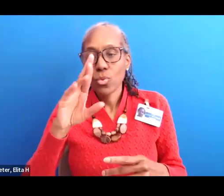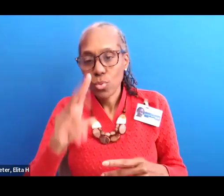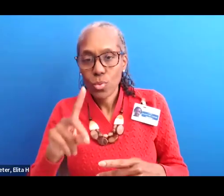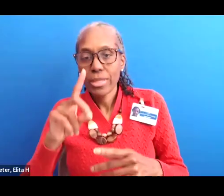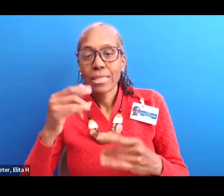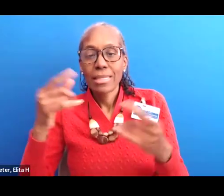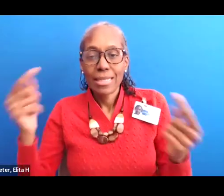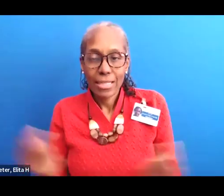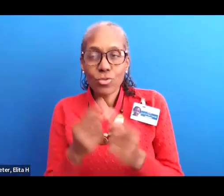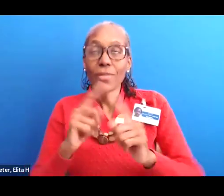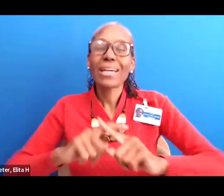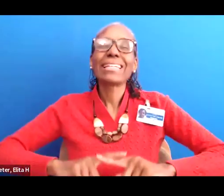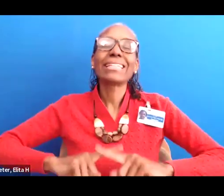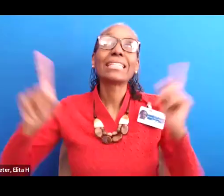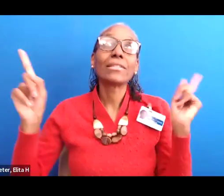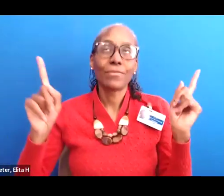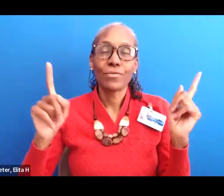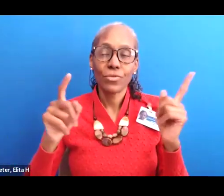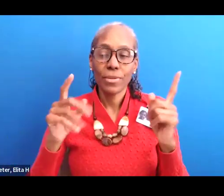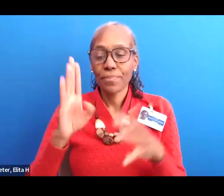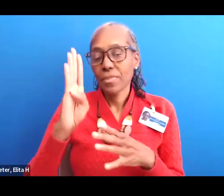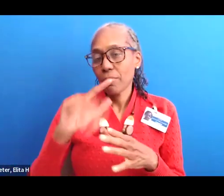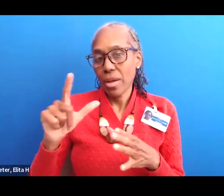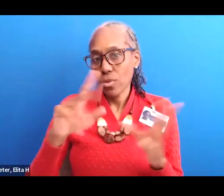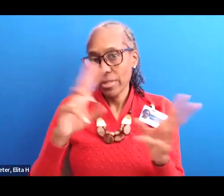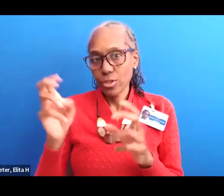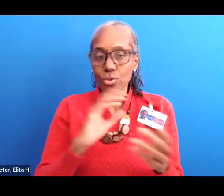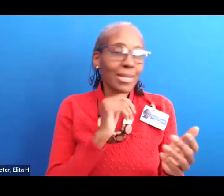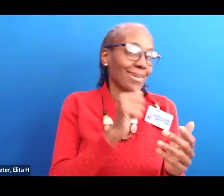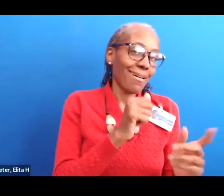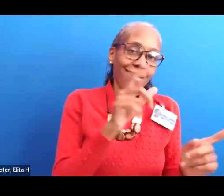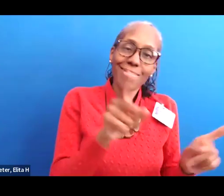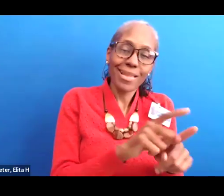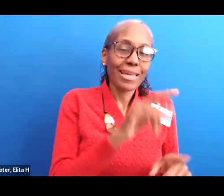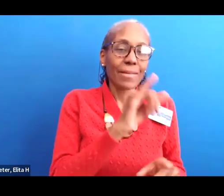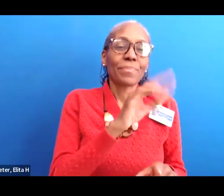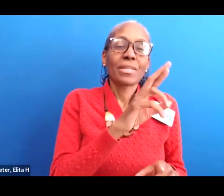a whole different bowel issue separate from irritable bowel, separate from constipation.